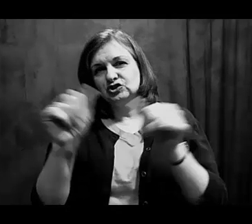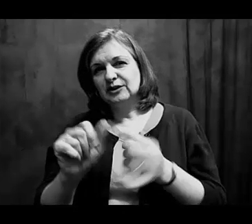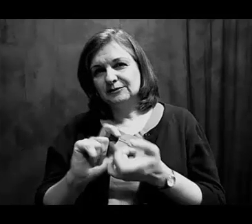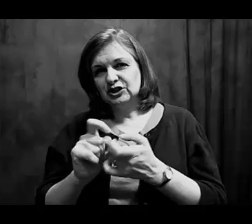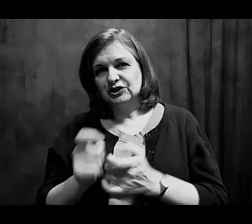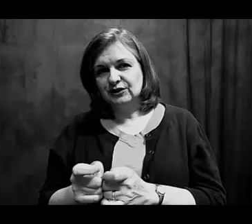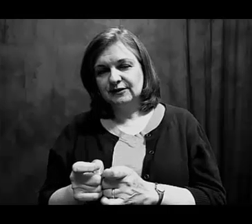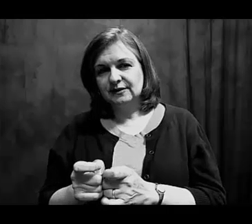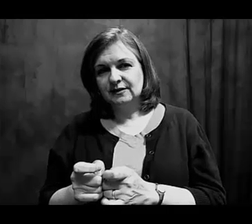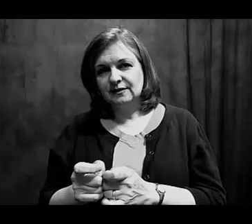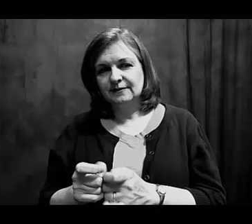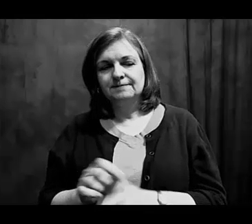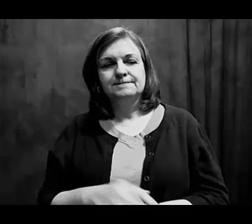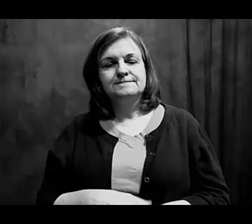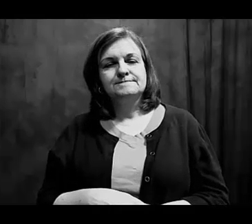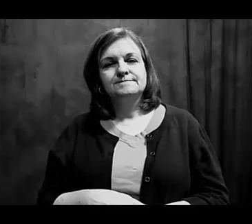over the course of time